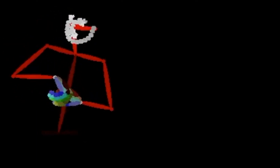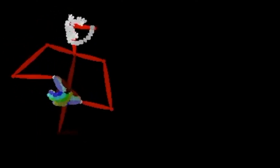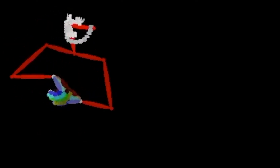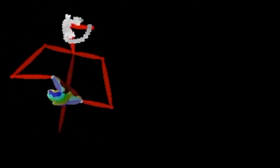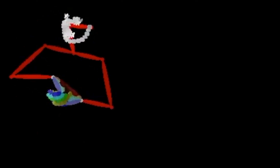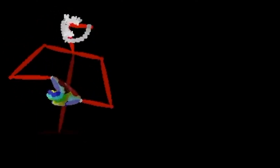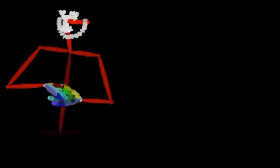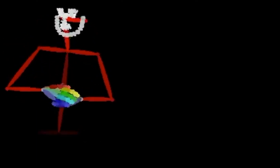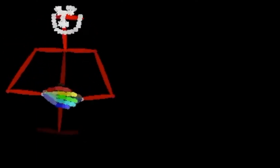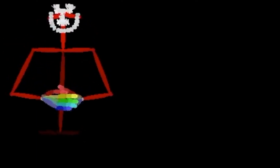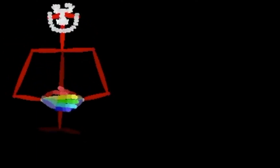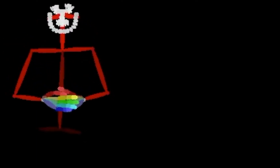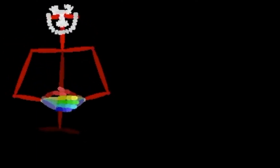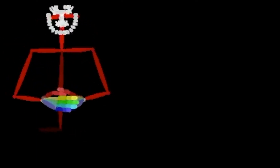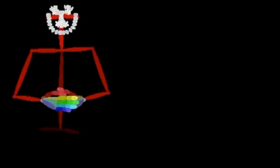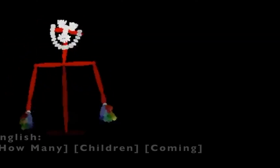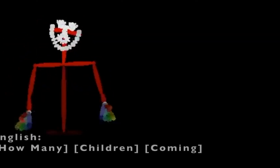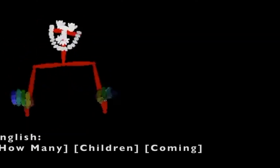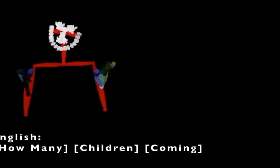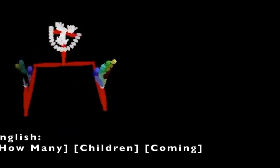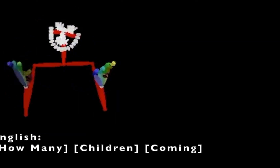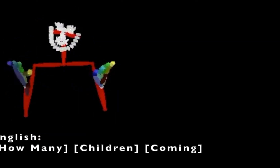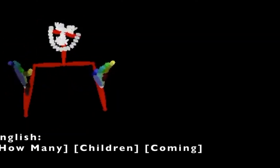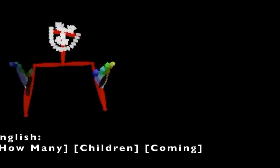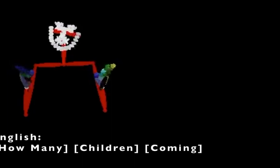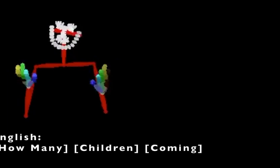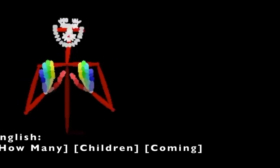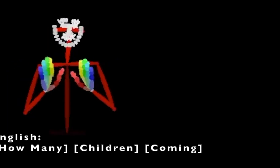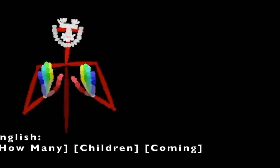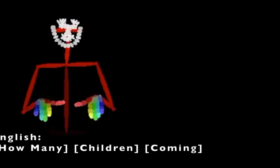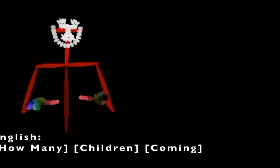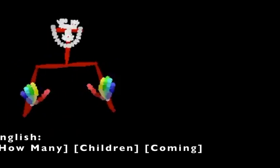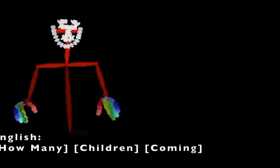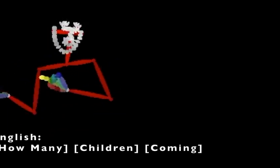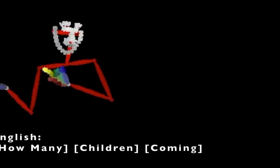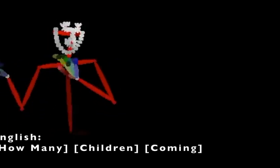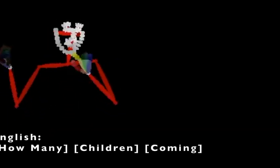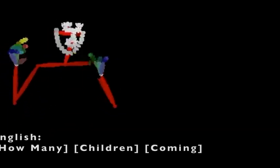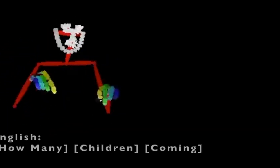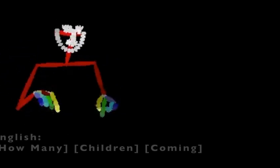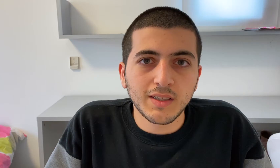We must always take into account the grammar of the sign language, and not signing like spoken grammar.